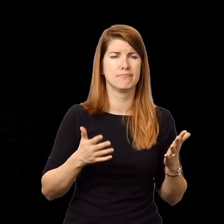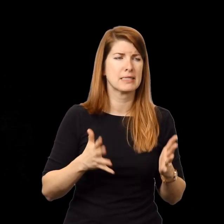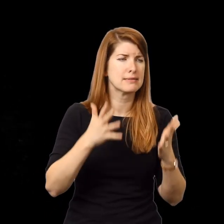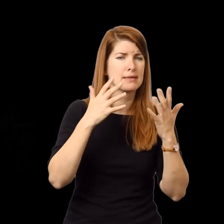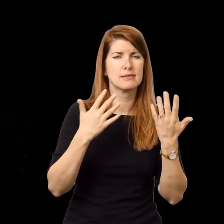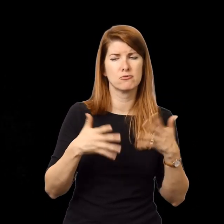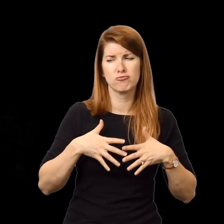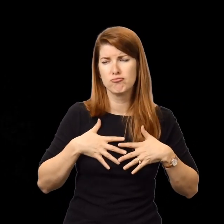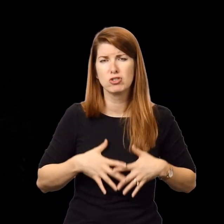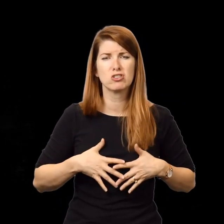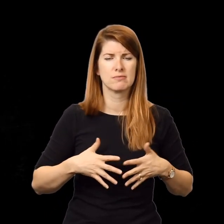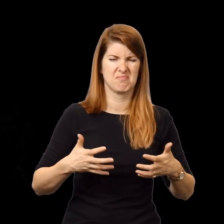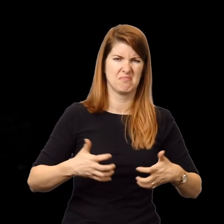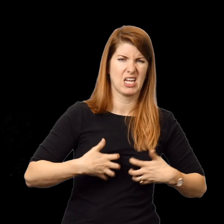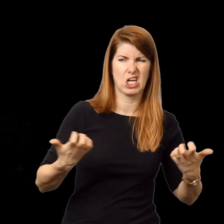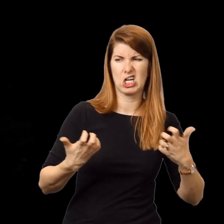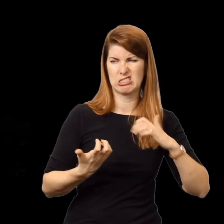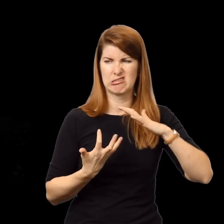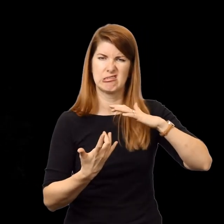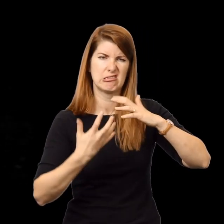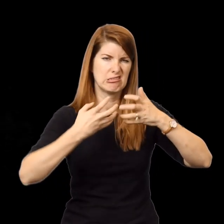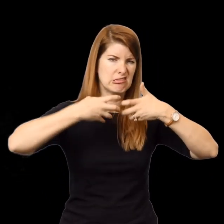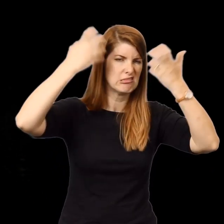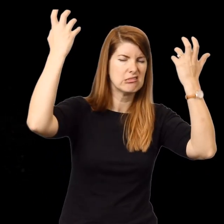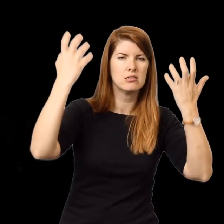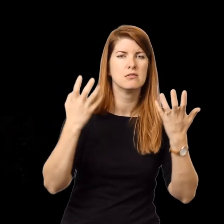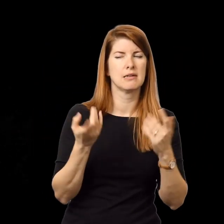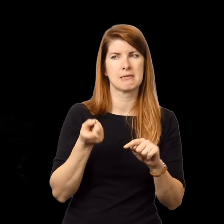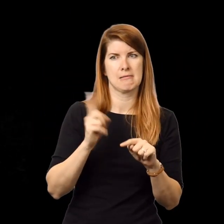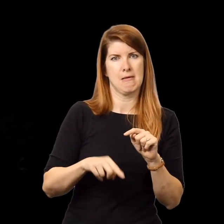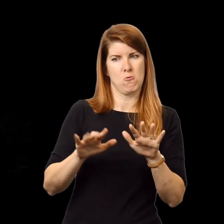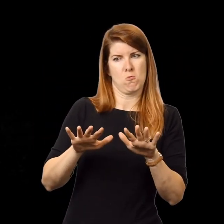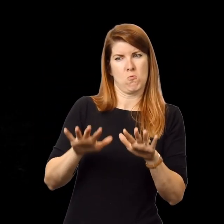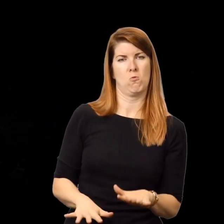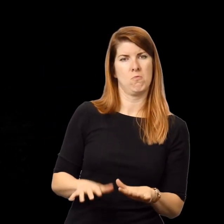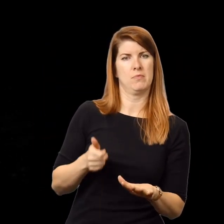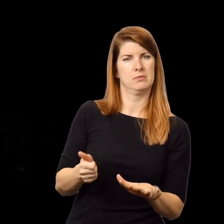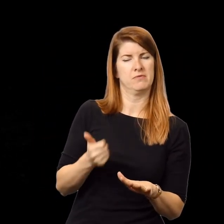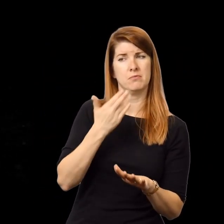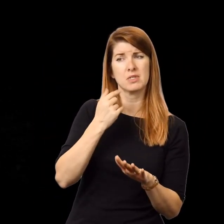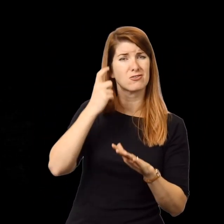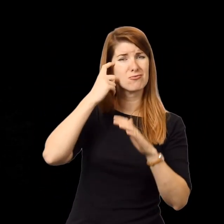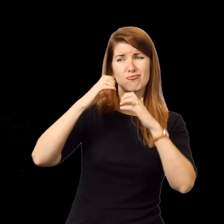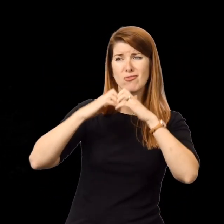They may have anxiety, depression, anger, rage, and they can't calm themselves